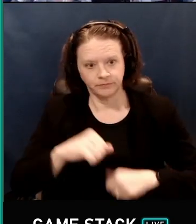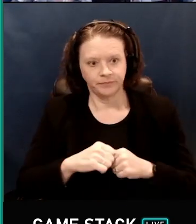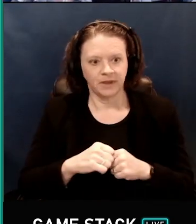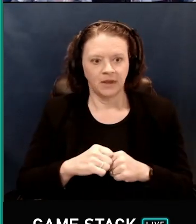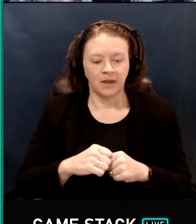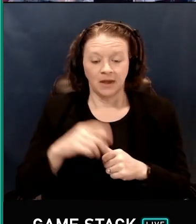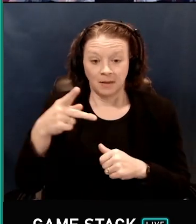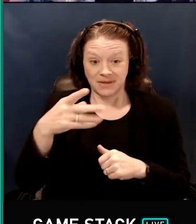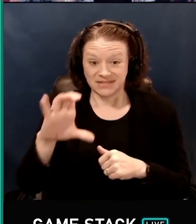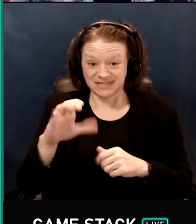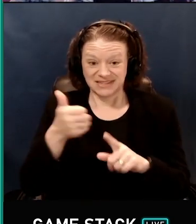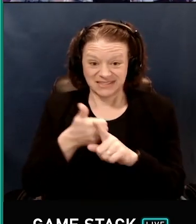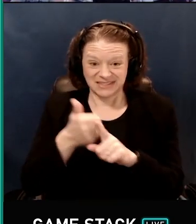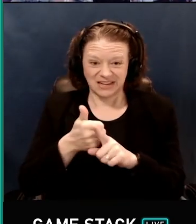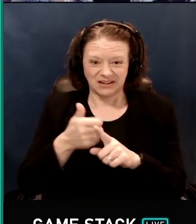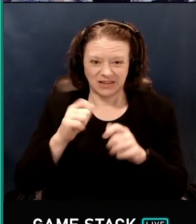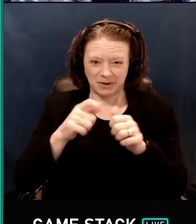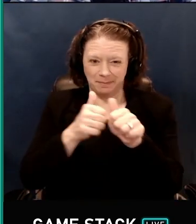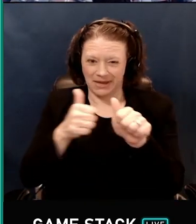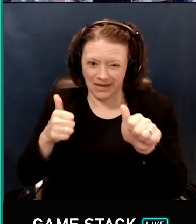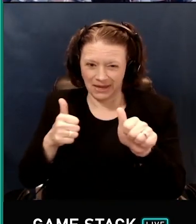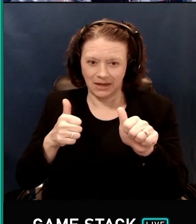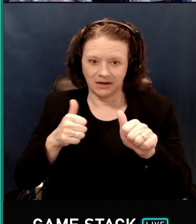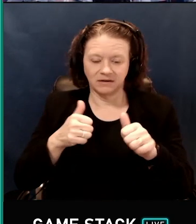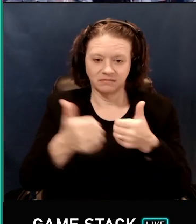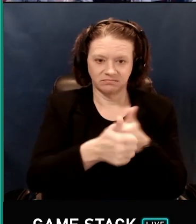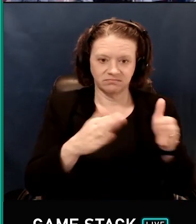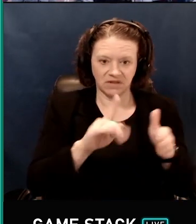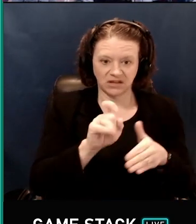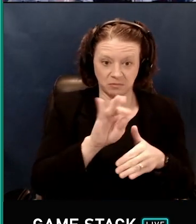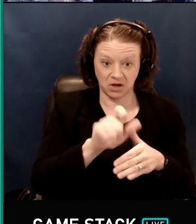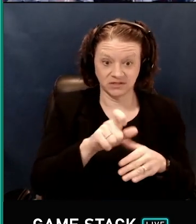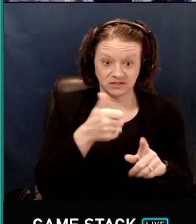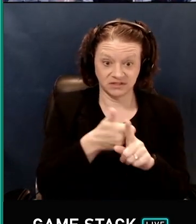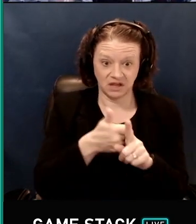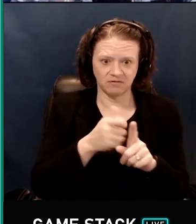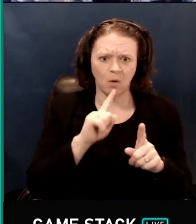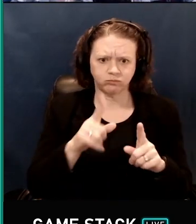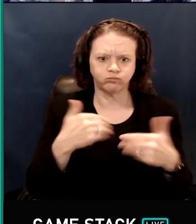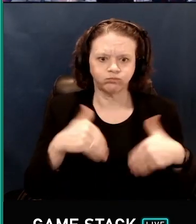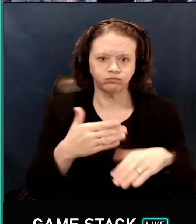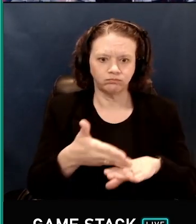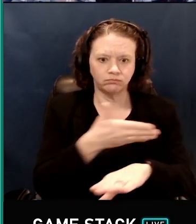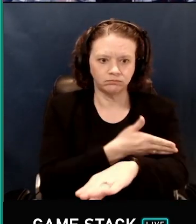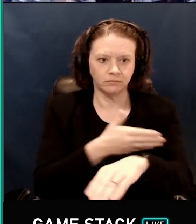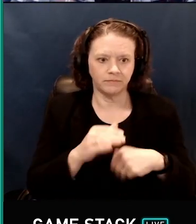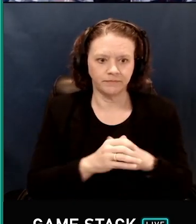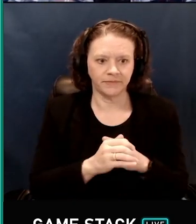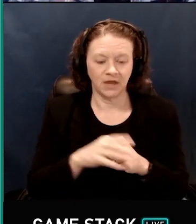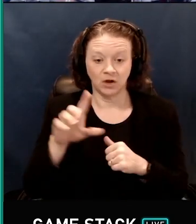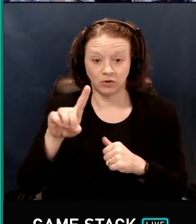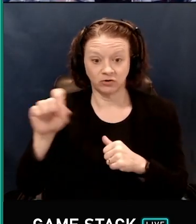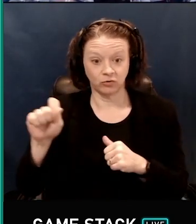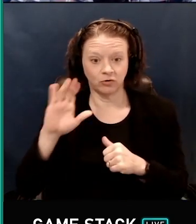We'll talk about DirectStorage technology itself, how it's the next big step to eliminating those load times and